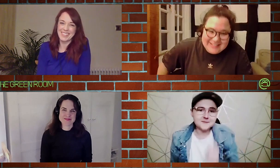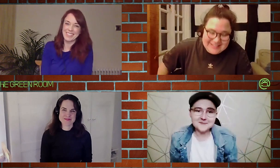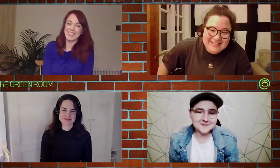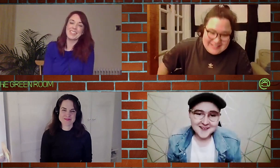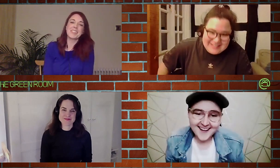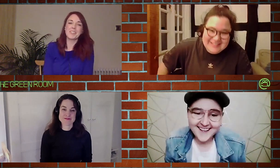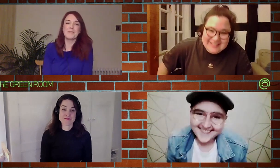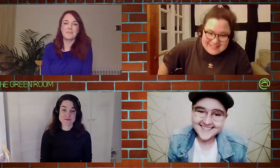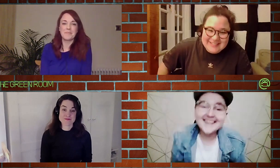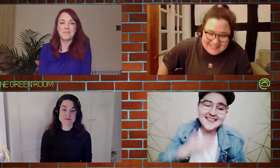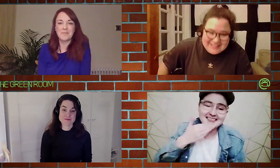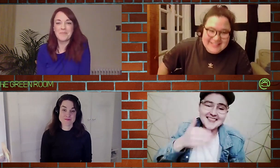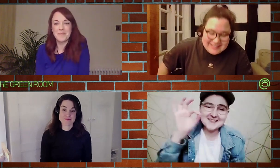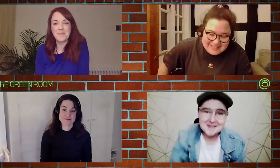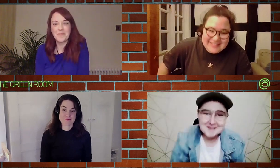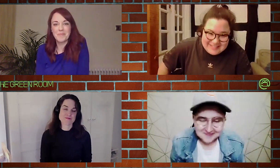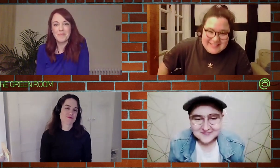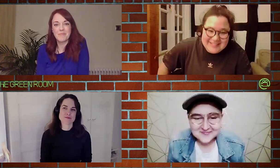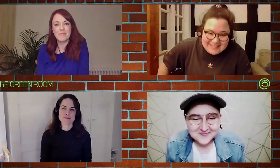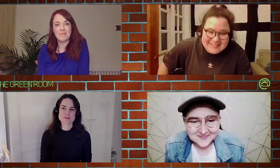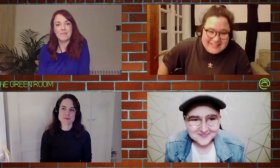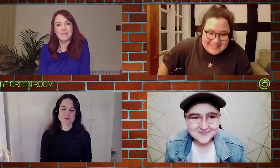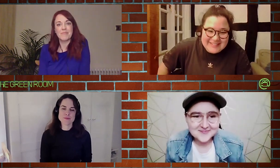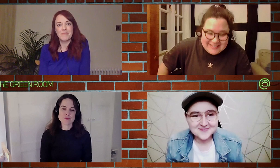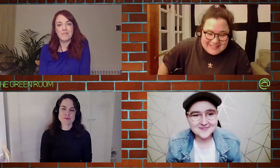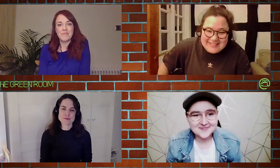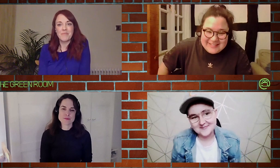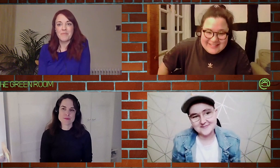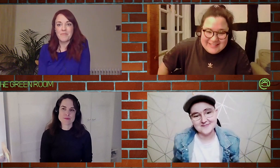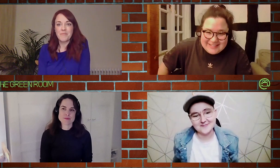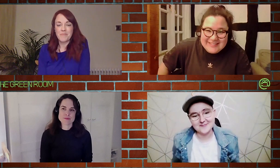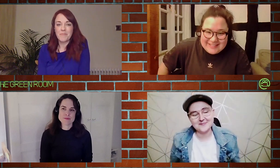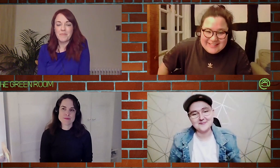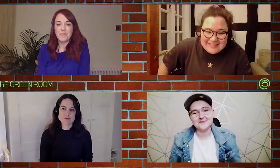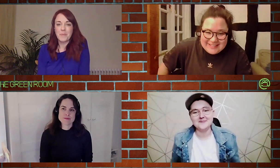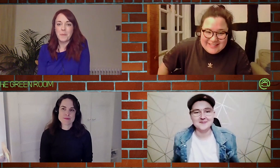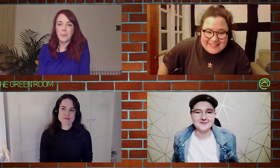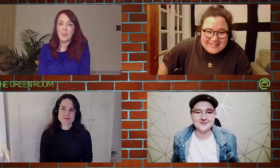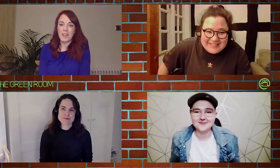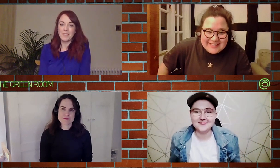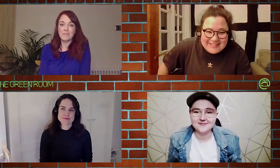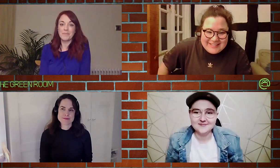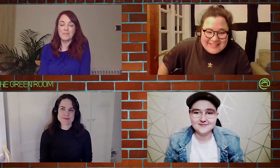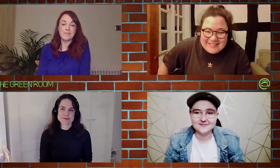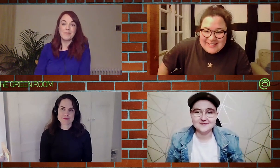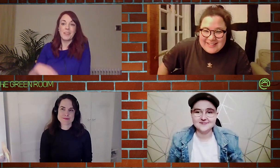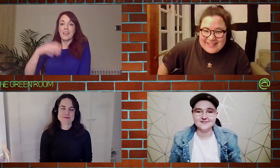How you identify doesn't matter you can play all the roles. Thanks Bea. That's so right. So true.